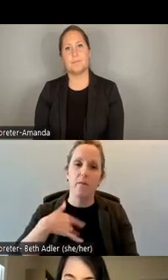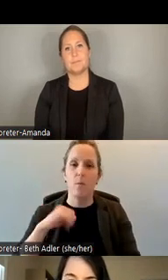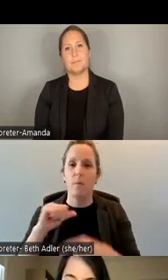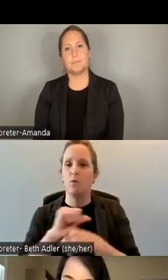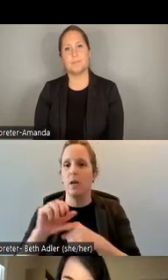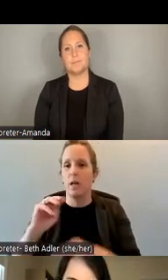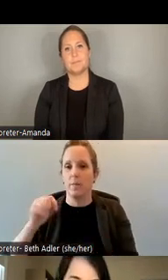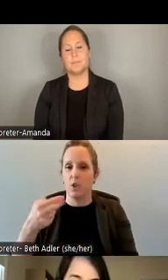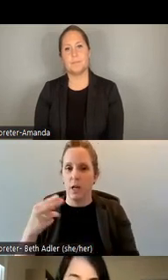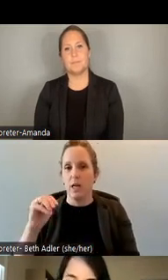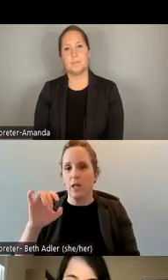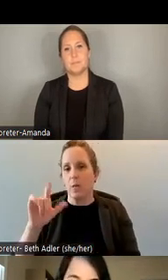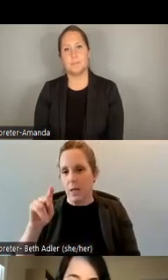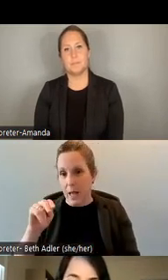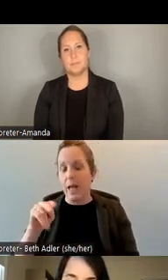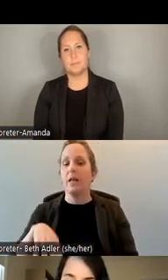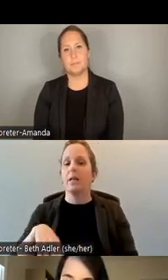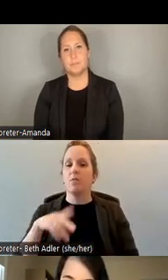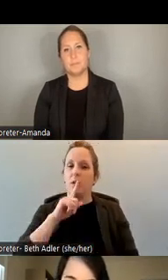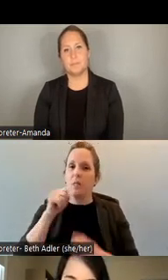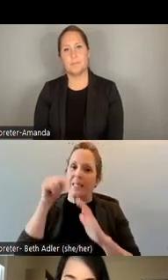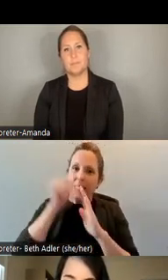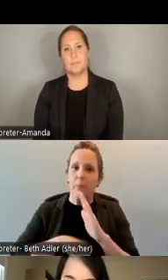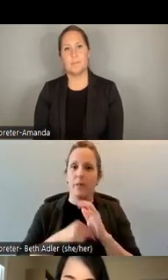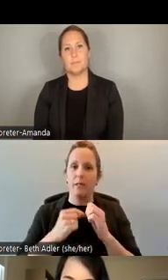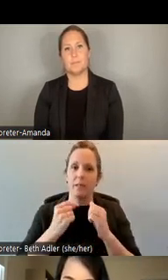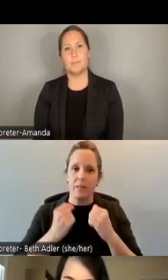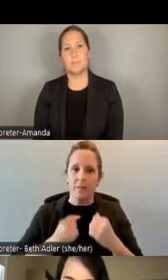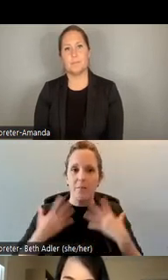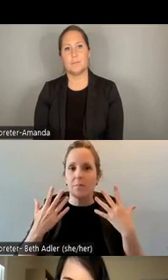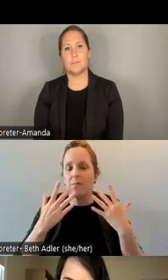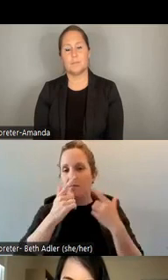further deepened and inspired and nourished my interest in working with underserved populations